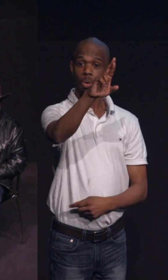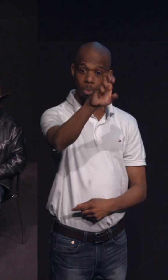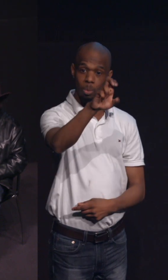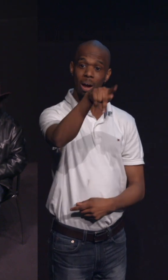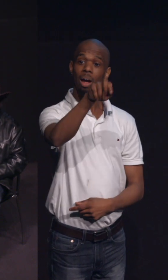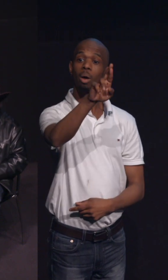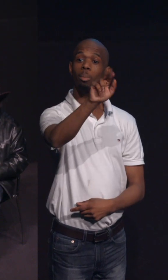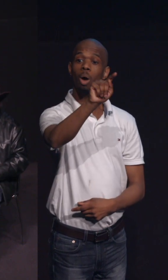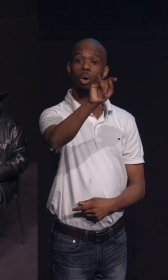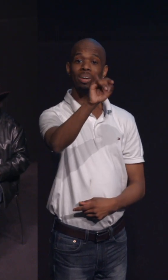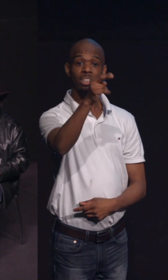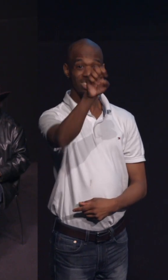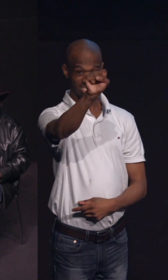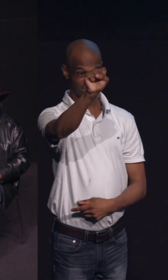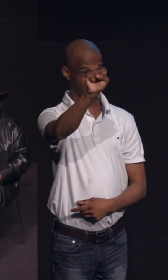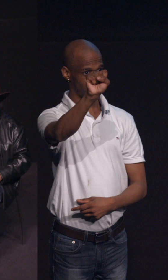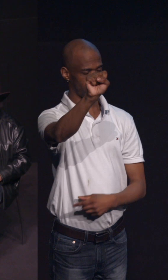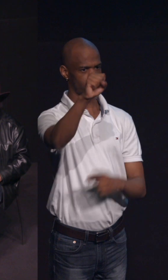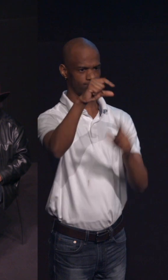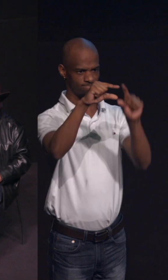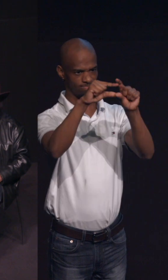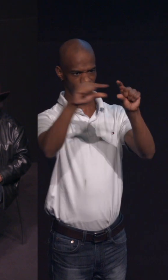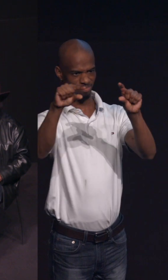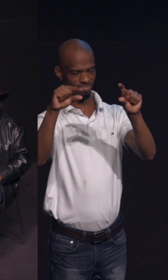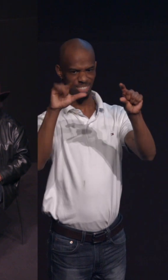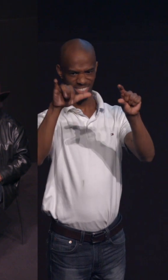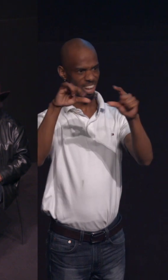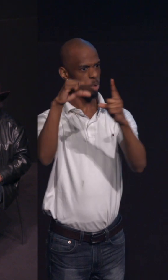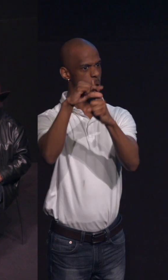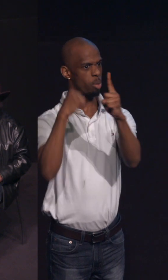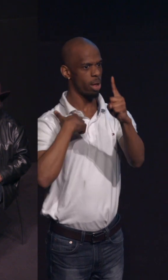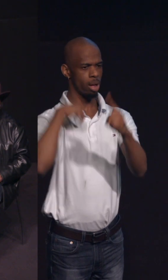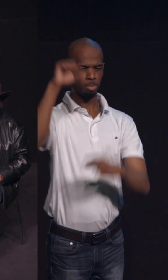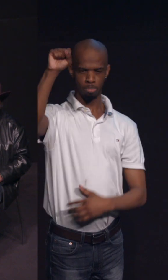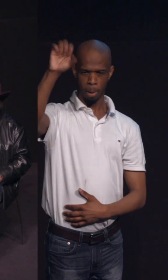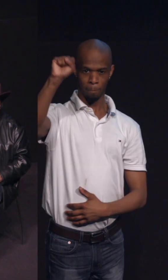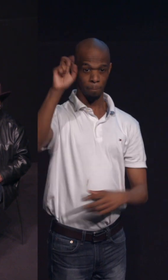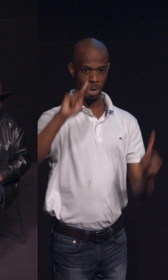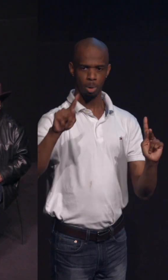you look at that, you know, is that--to me, if you're trying to make up with subsidies and--things like that